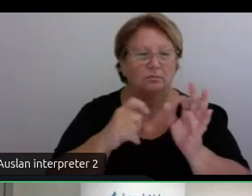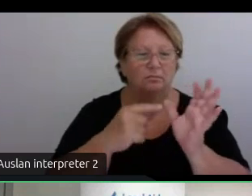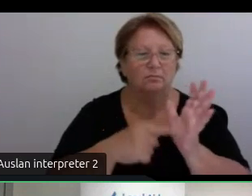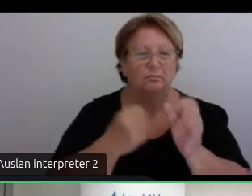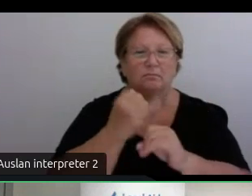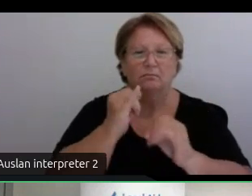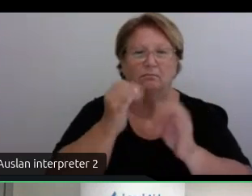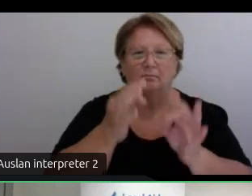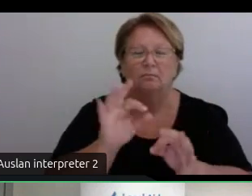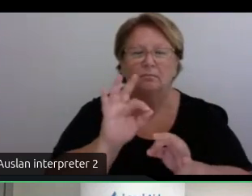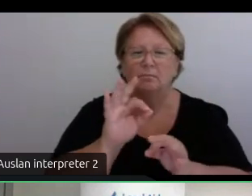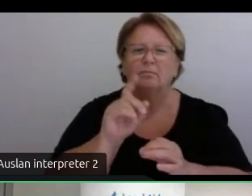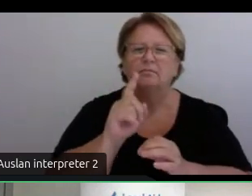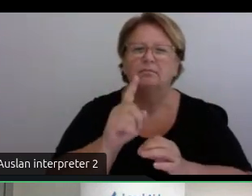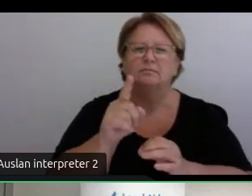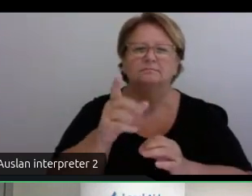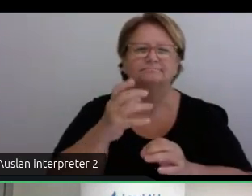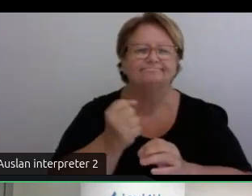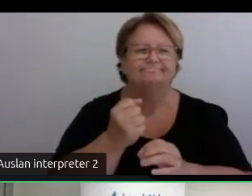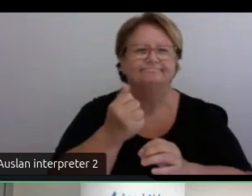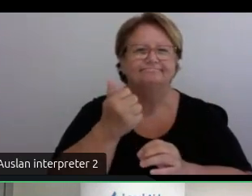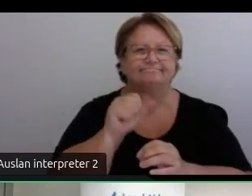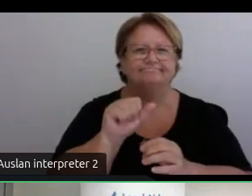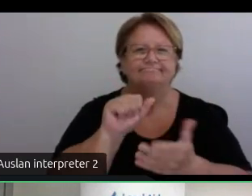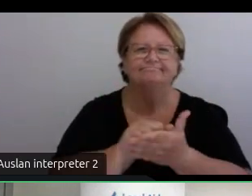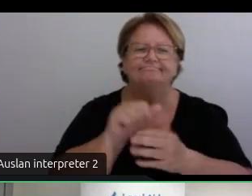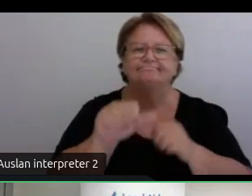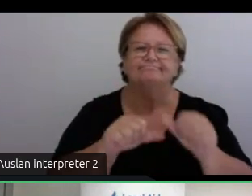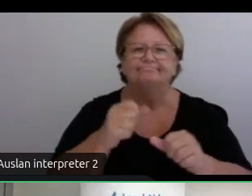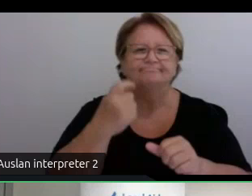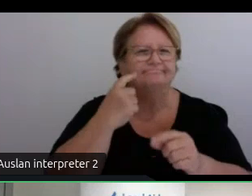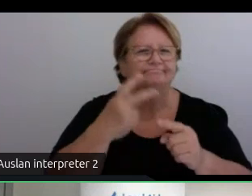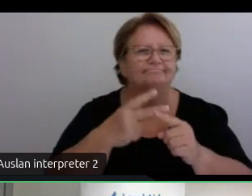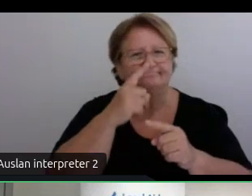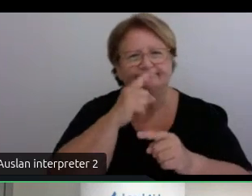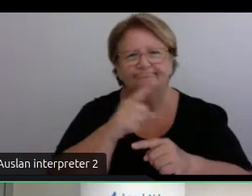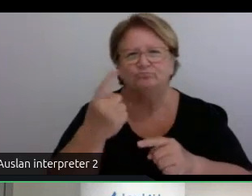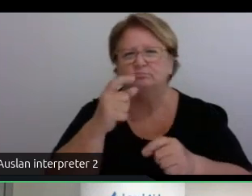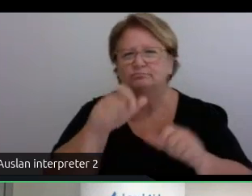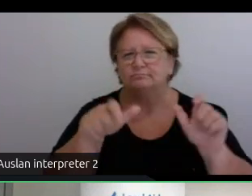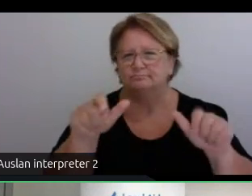people to get into a process that's more consumer friendly. That's right. And like we said before,